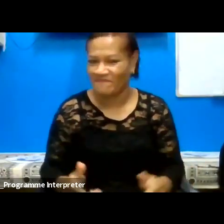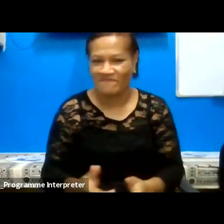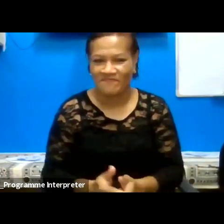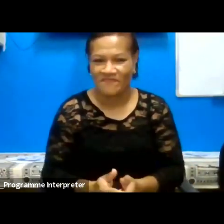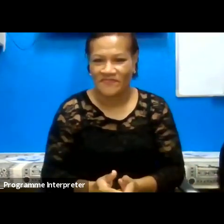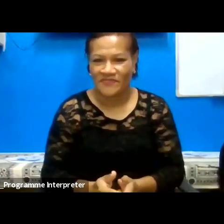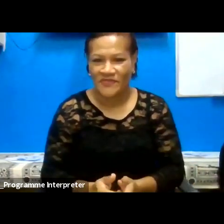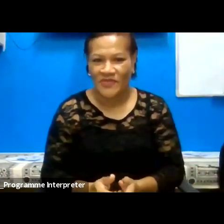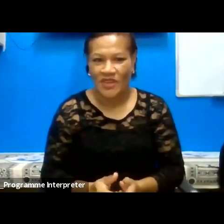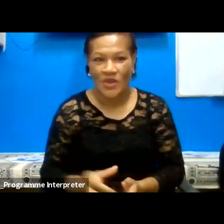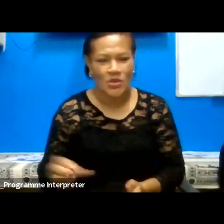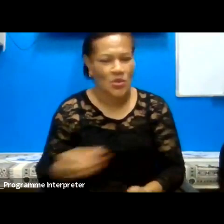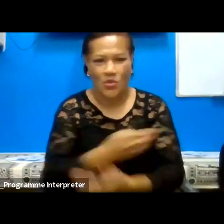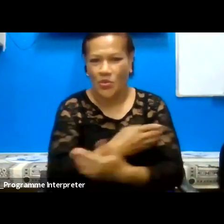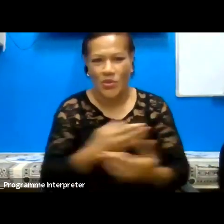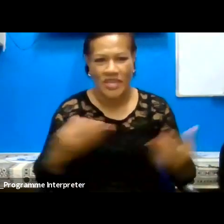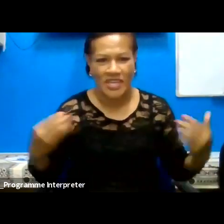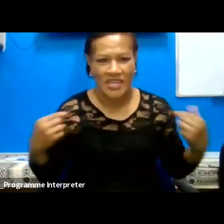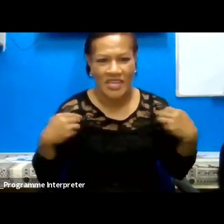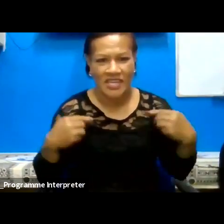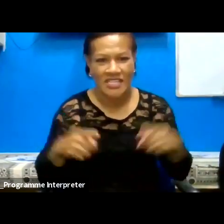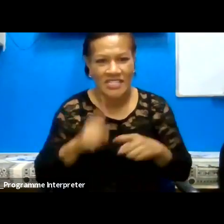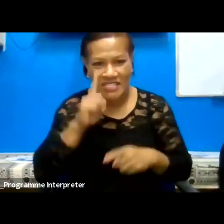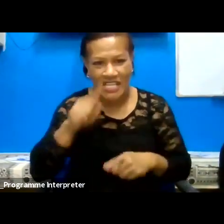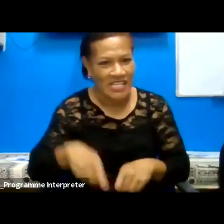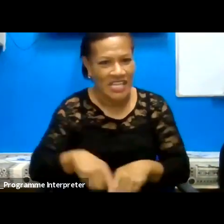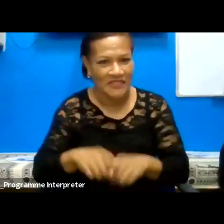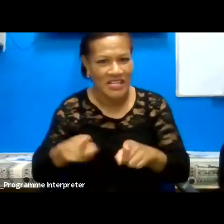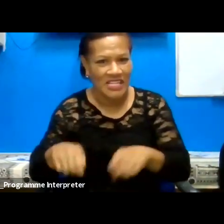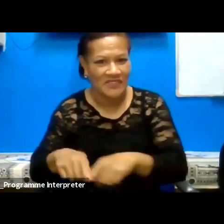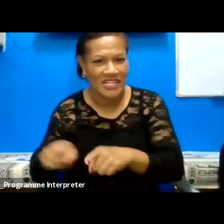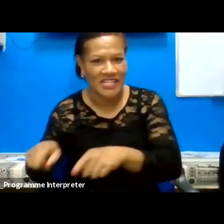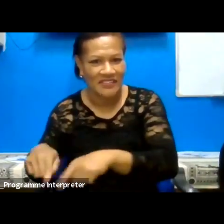our voice are heard. we